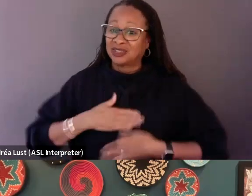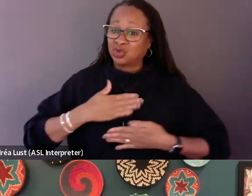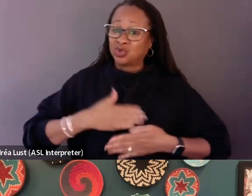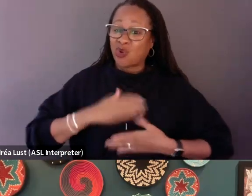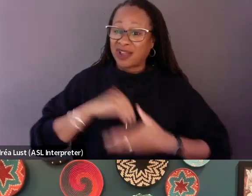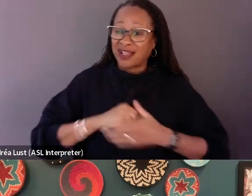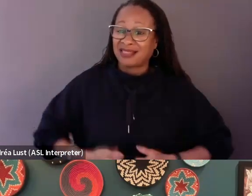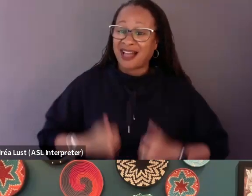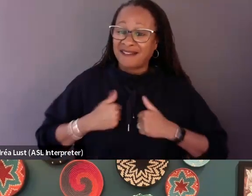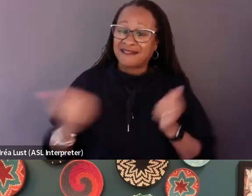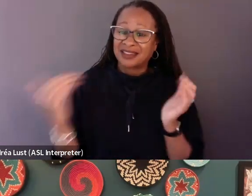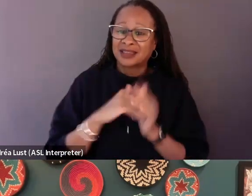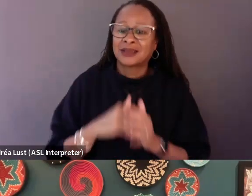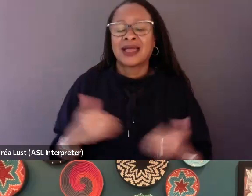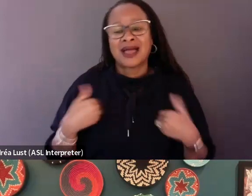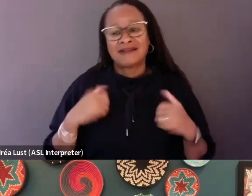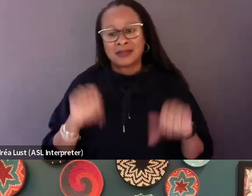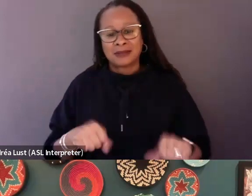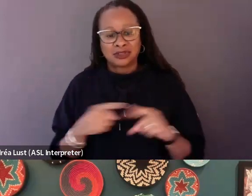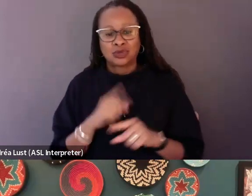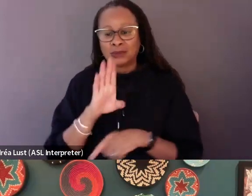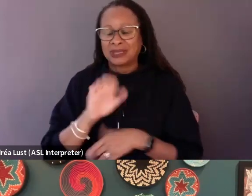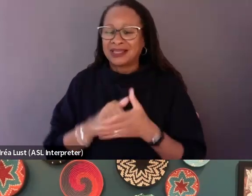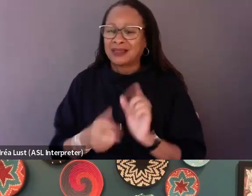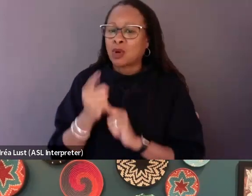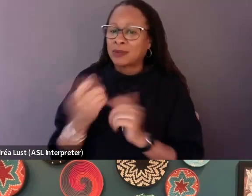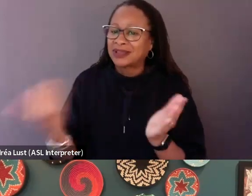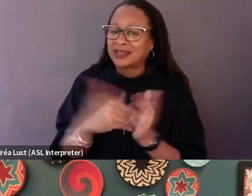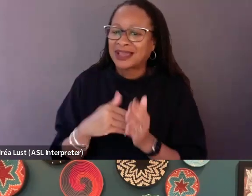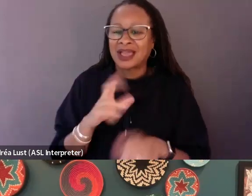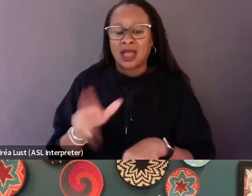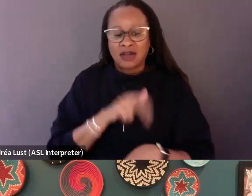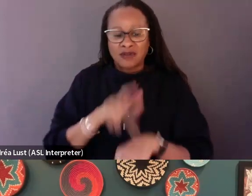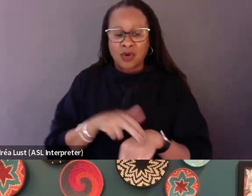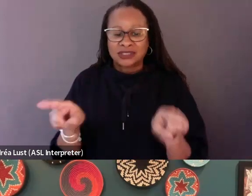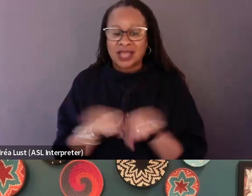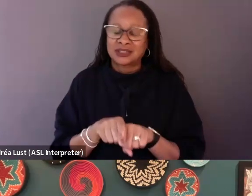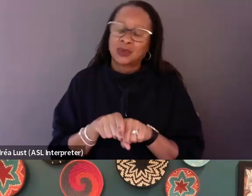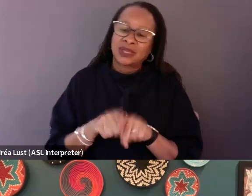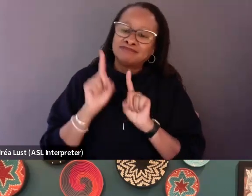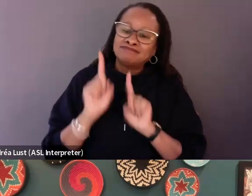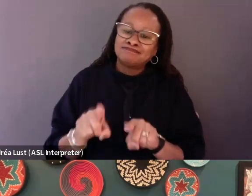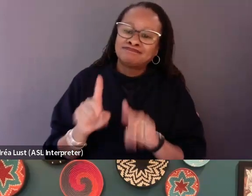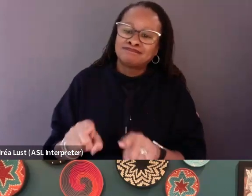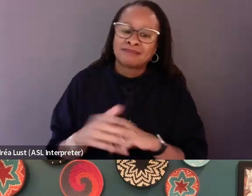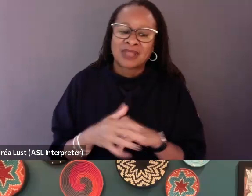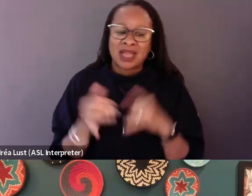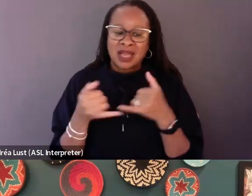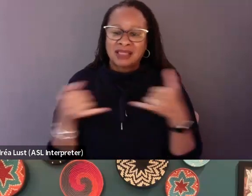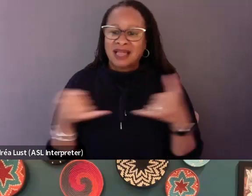and being able to be in the moment again. And of course, as we go down the line, that there are ambitions, you know,